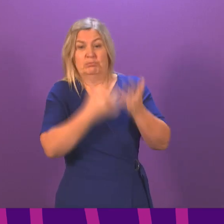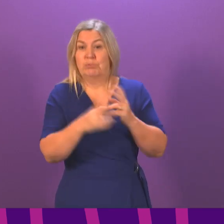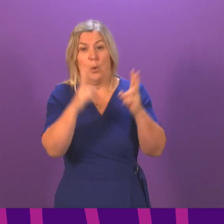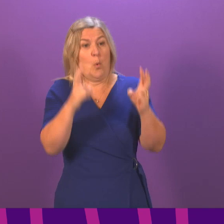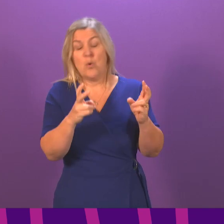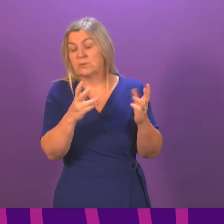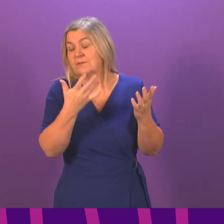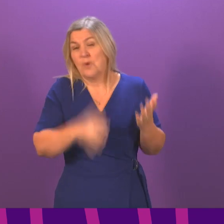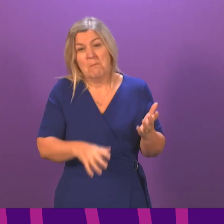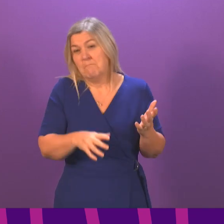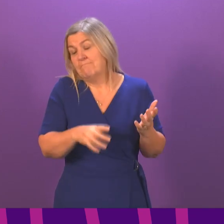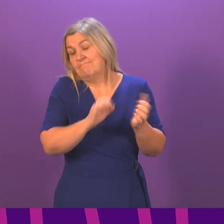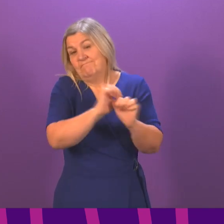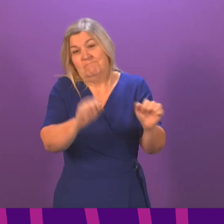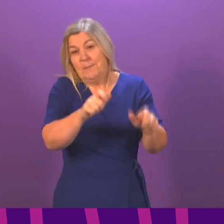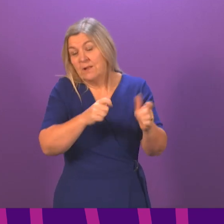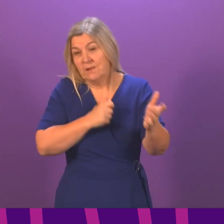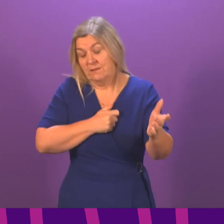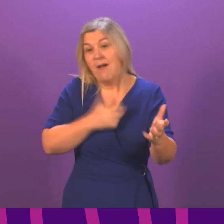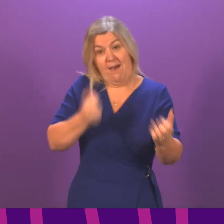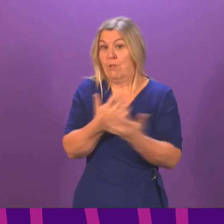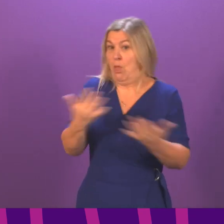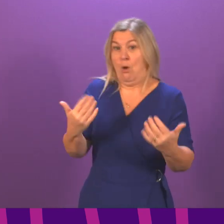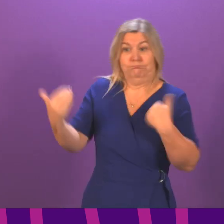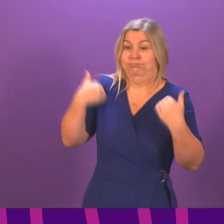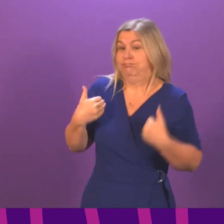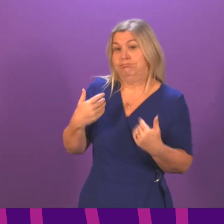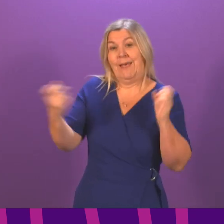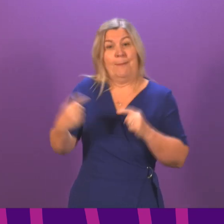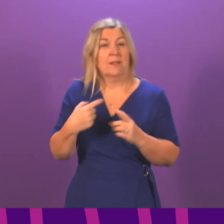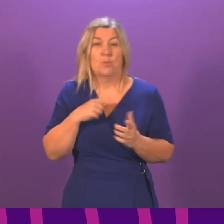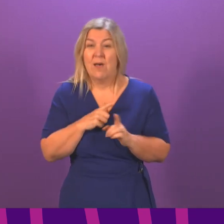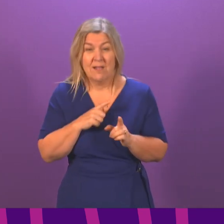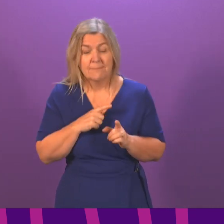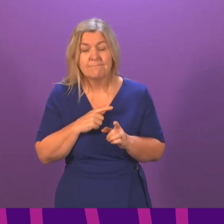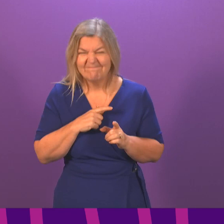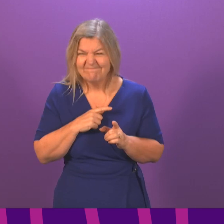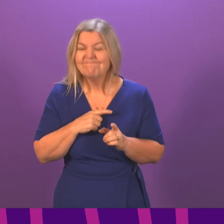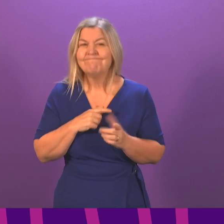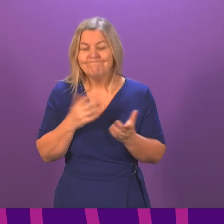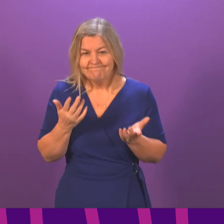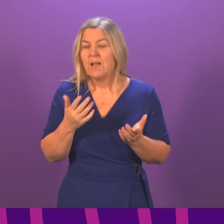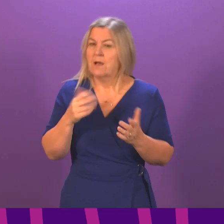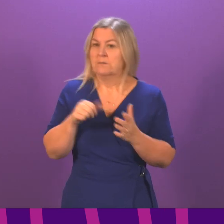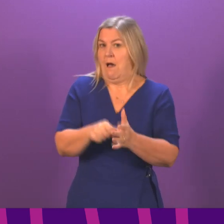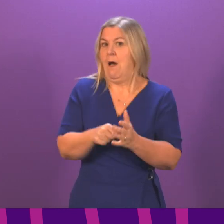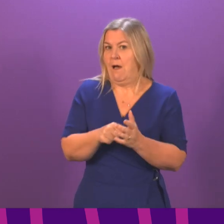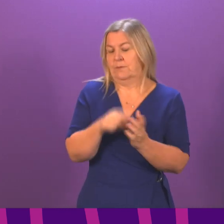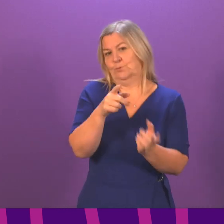of reading as many as I can. I know that it is hard for all of us to listen to those comments,